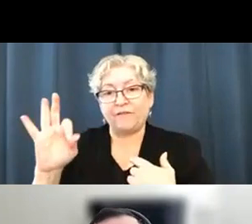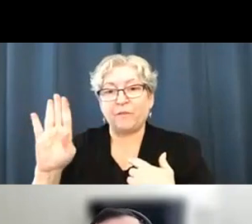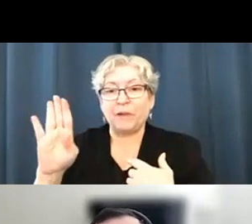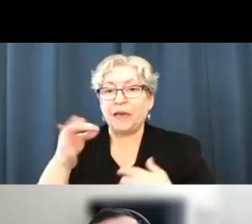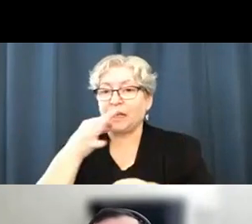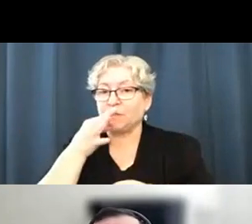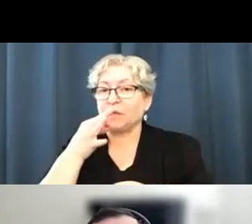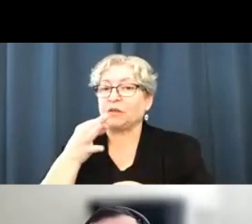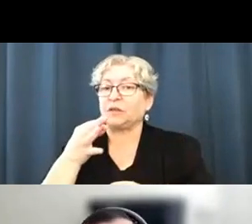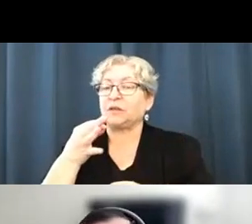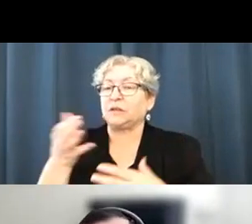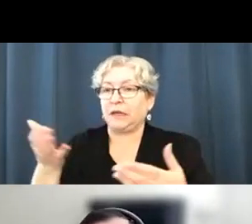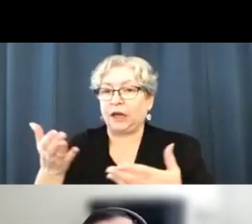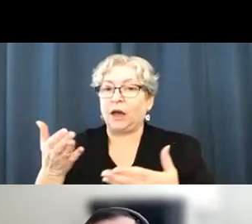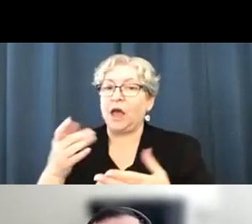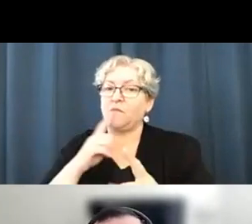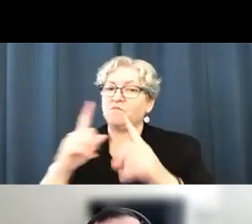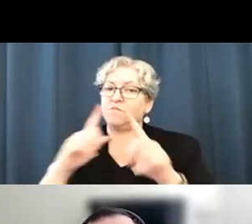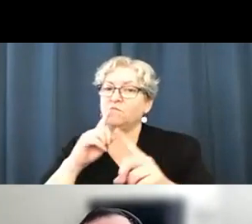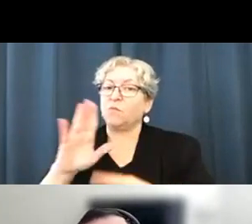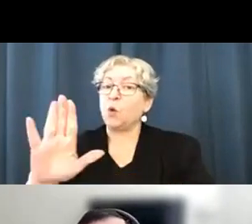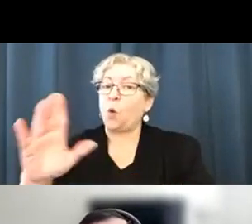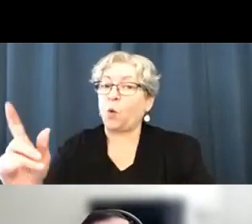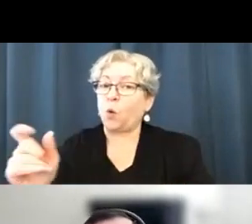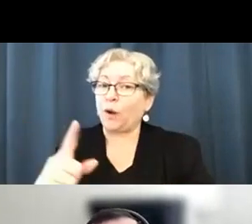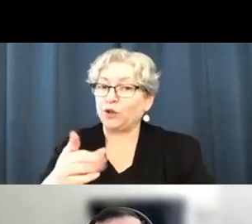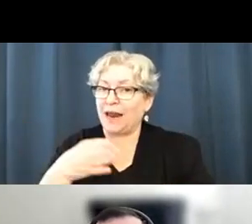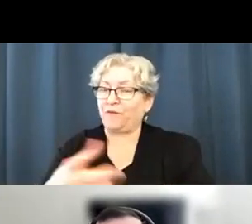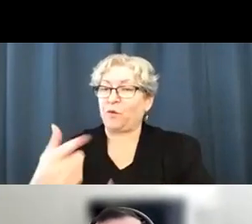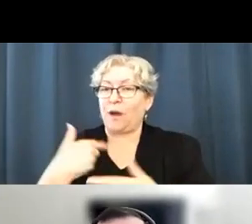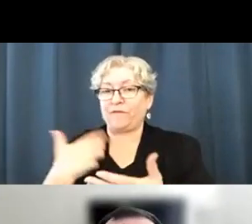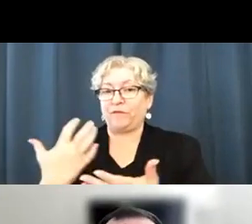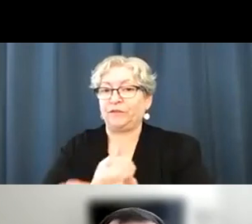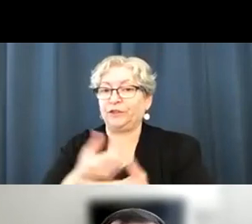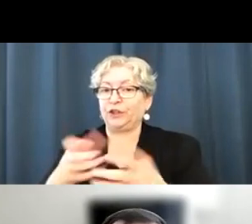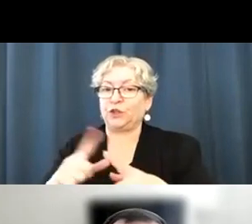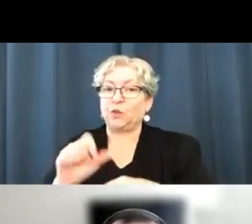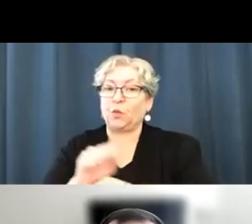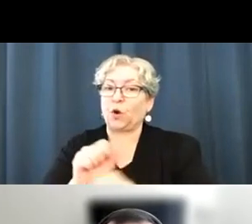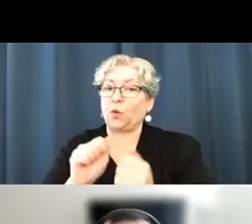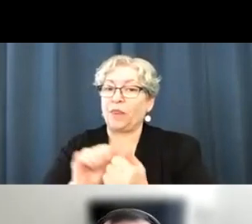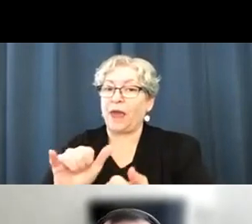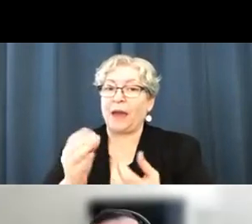about specifically what your questions are moving forward after you have a chance to work with the material. And that's where I really think we're gonna be able